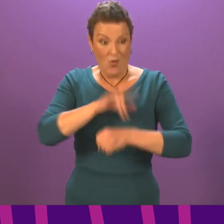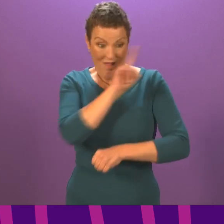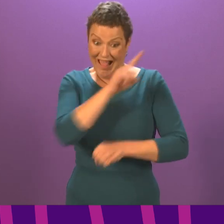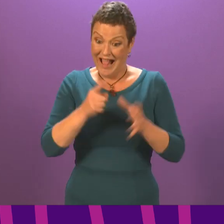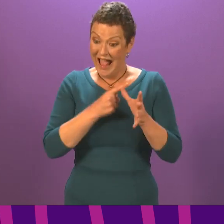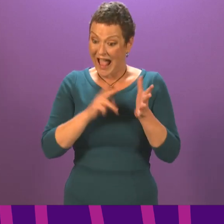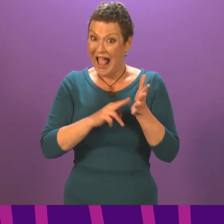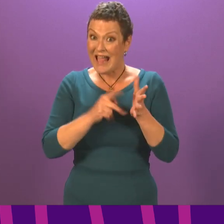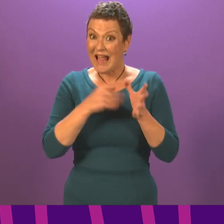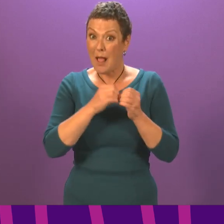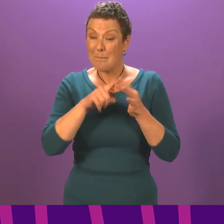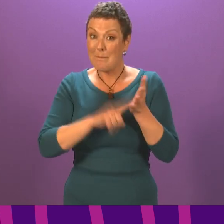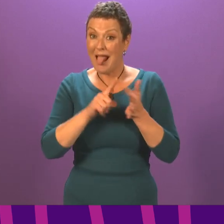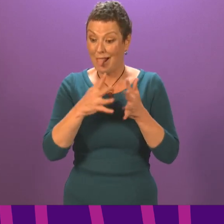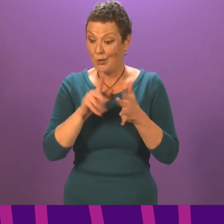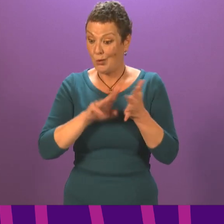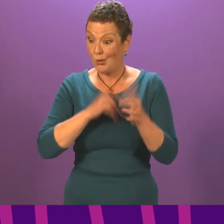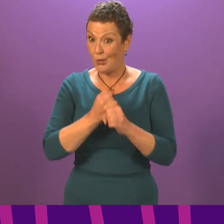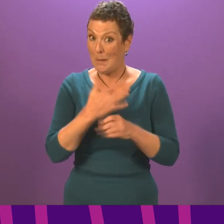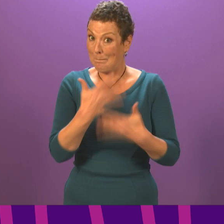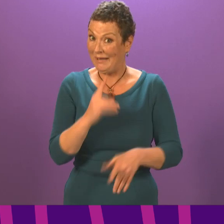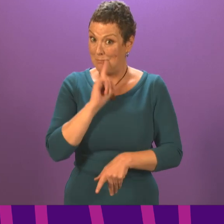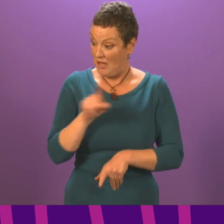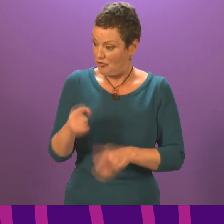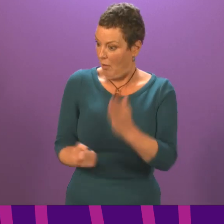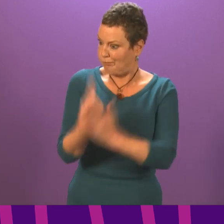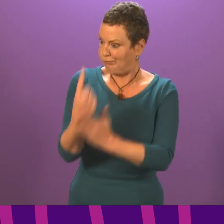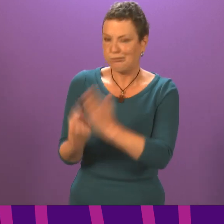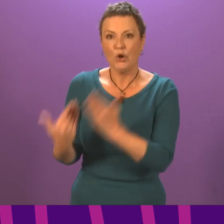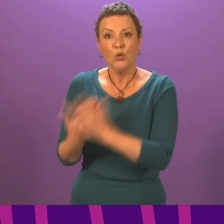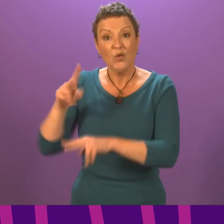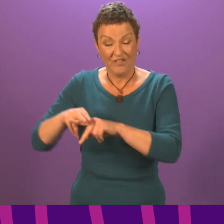Ewing has mentioned in Fife. That is all taken into account when reaching those decisions.